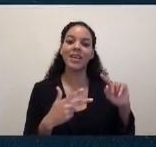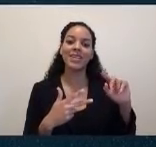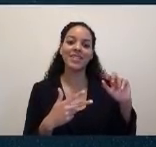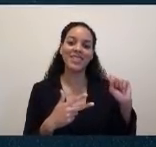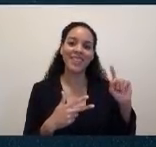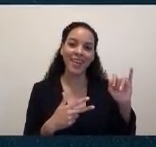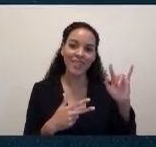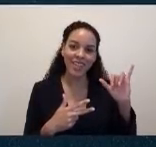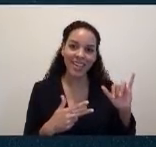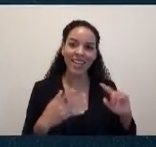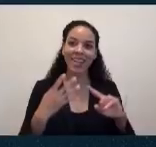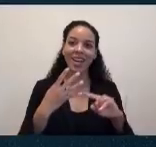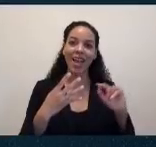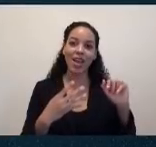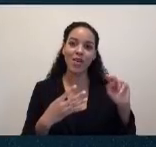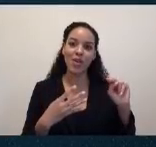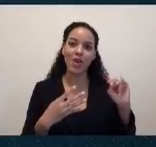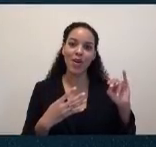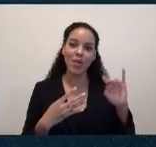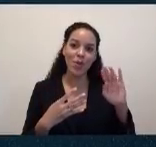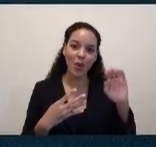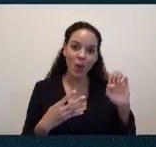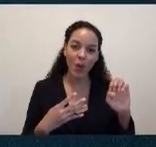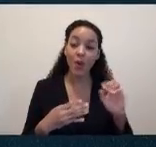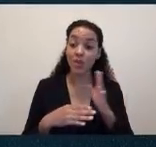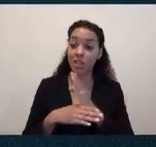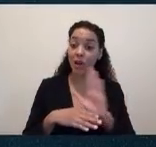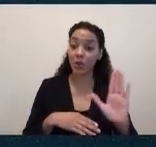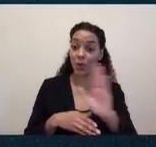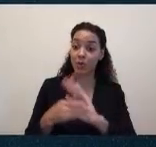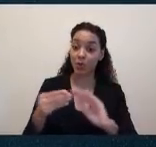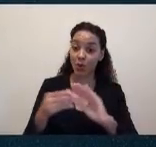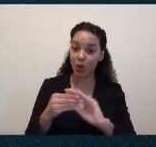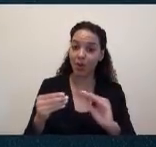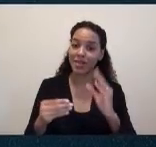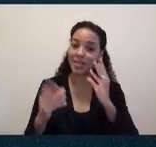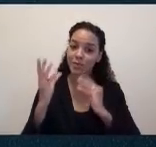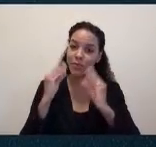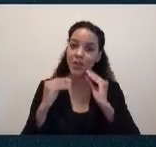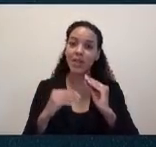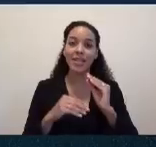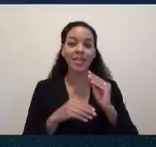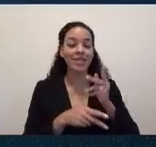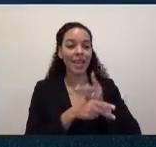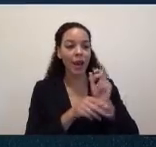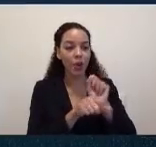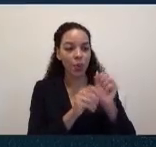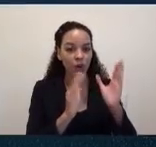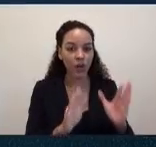for sharing your experiences as care workers and as family caregivers and people who need this assistance.